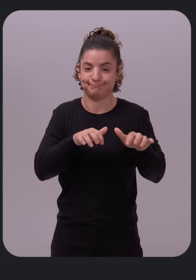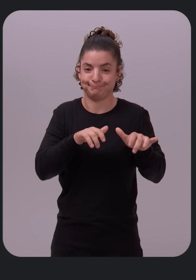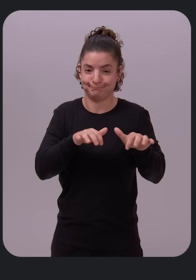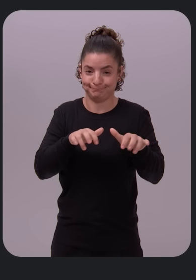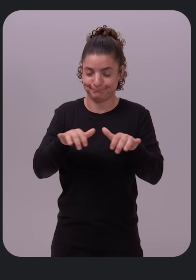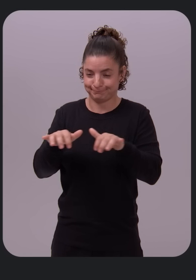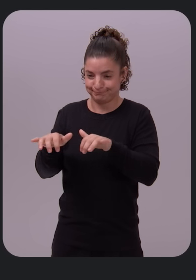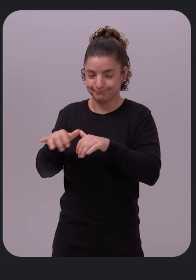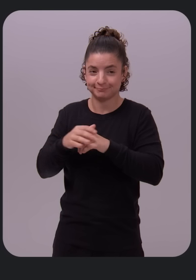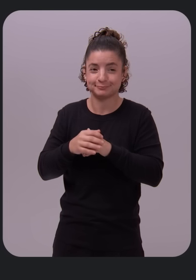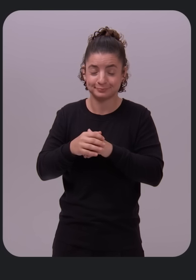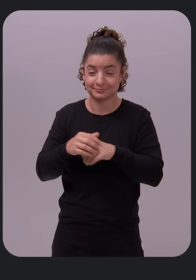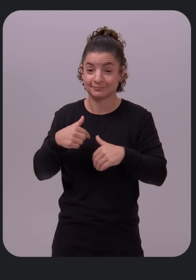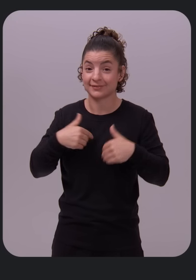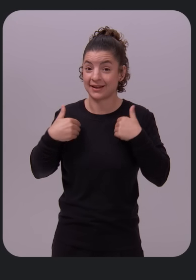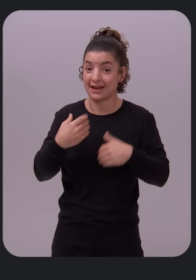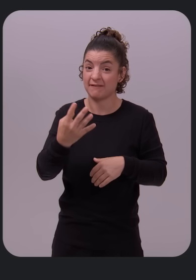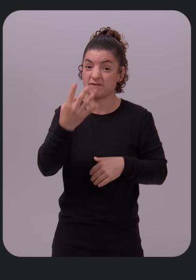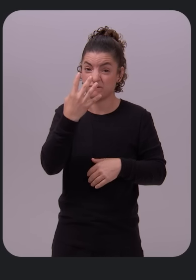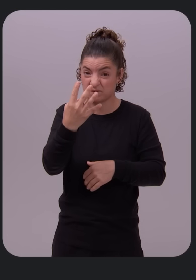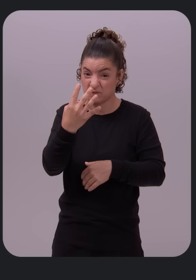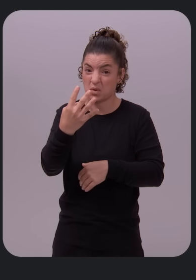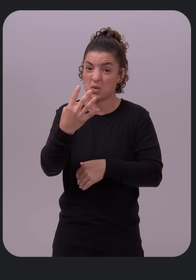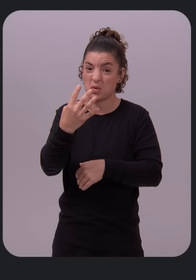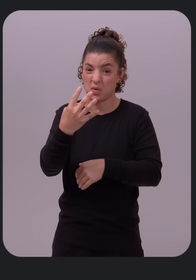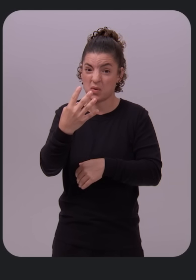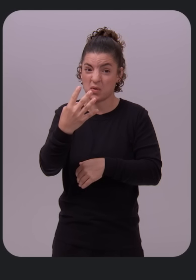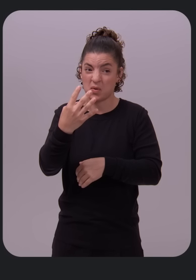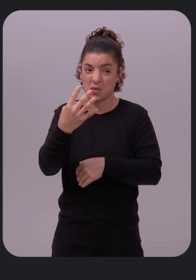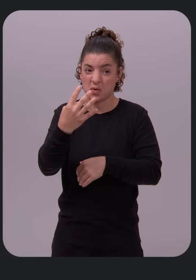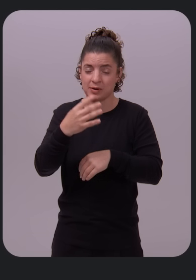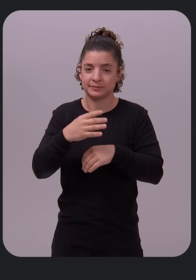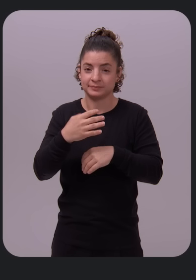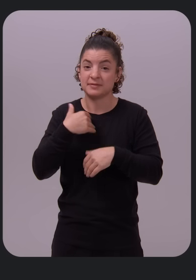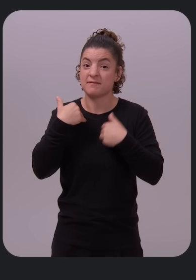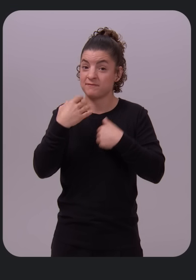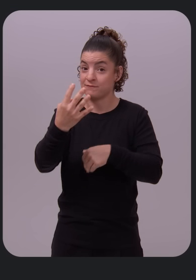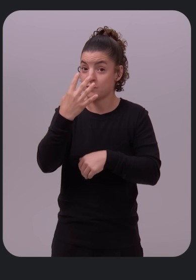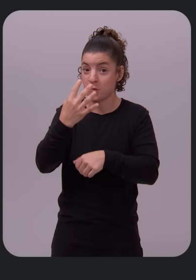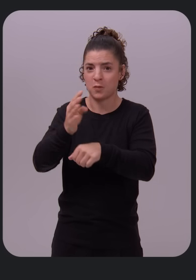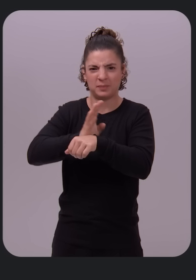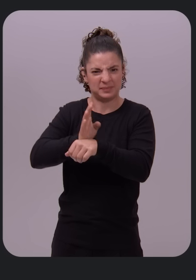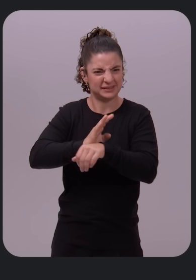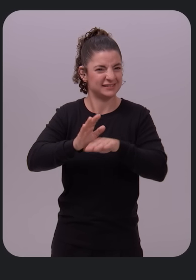So I'll add, I have four active kids,